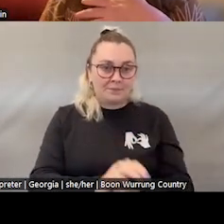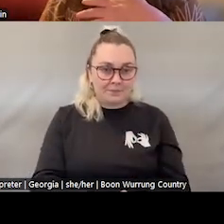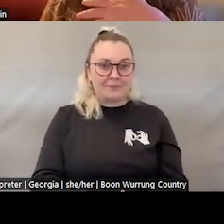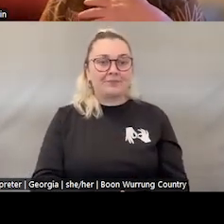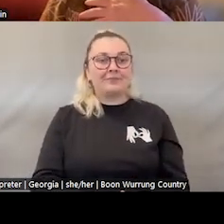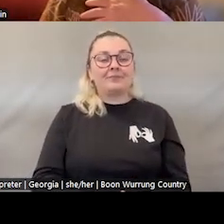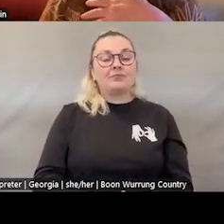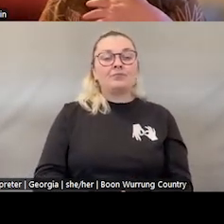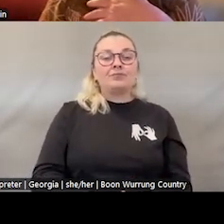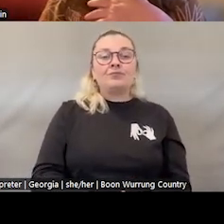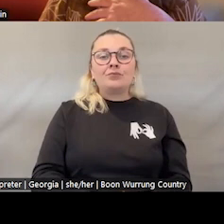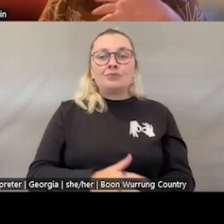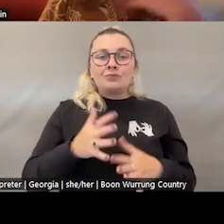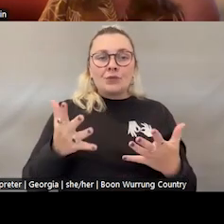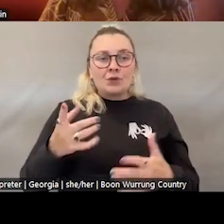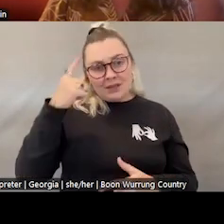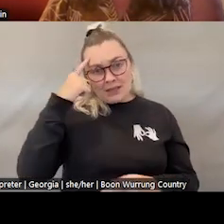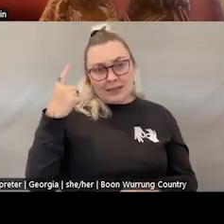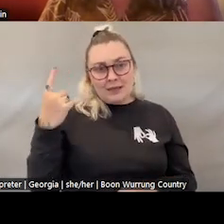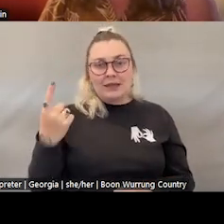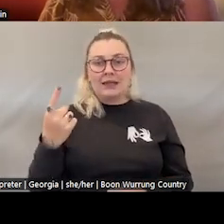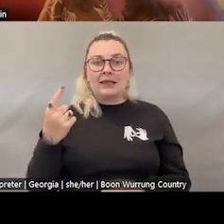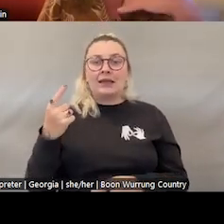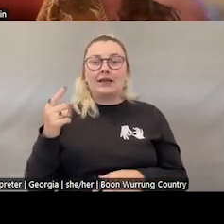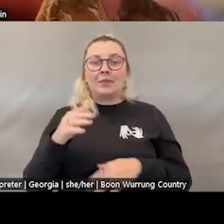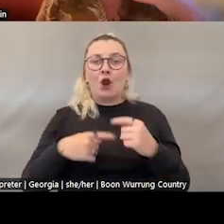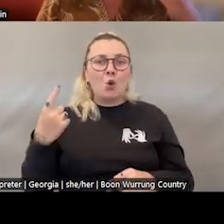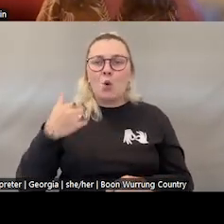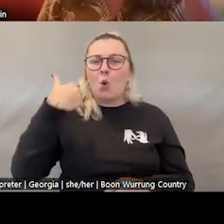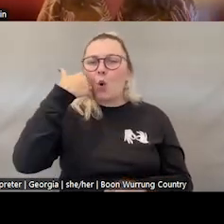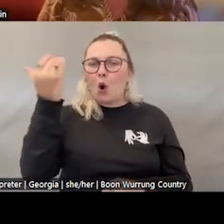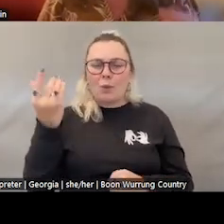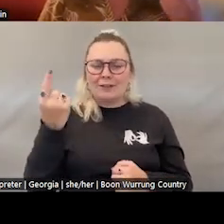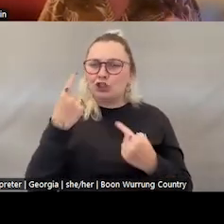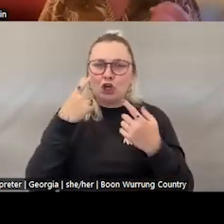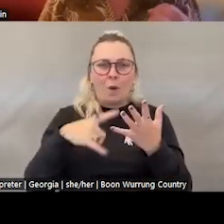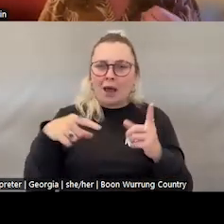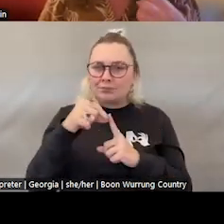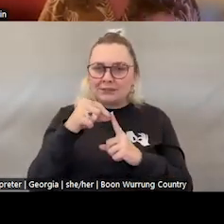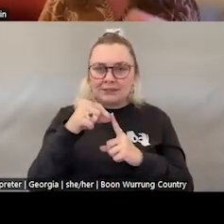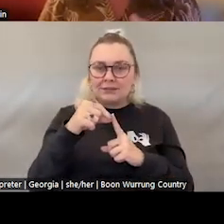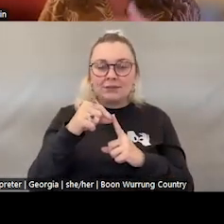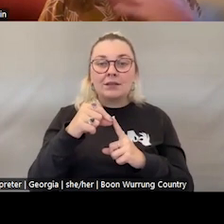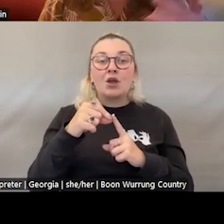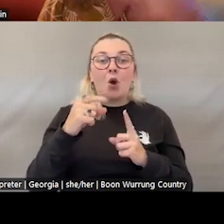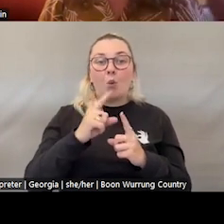Thinking about who was always showing up? What areas and interest areas connect